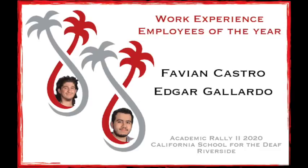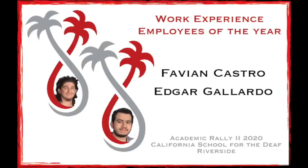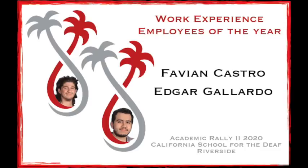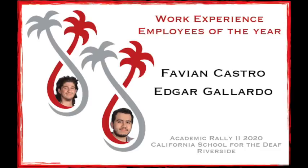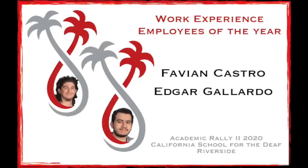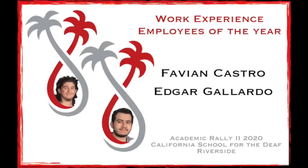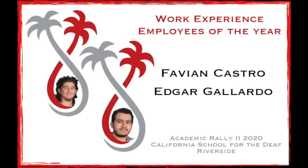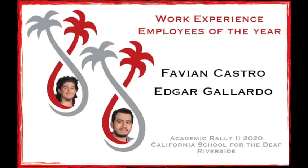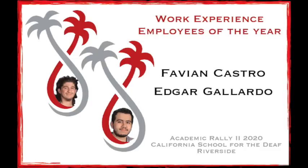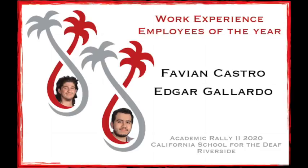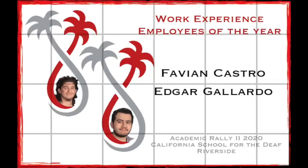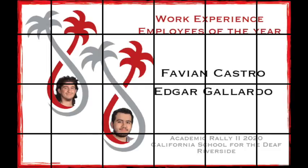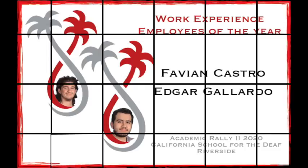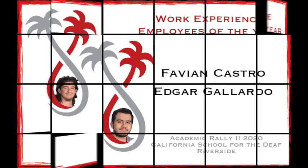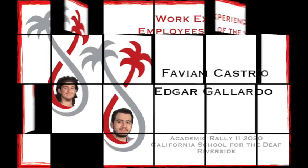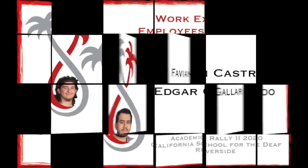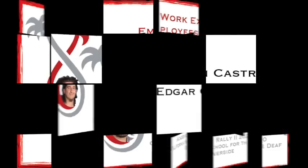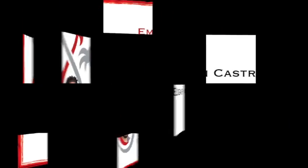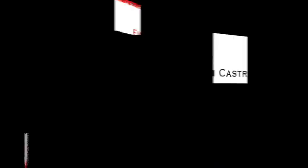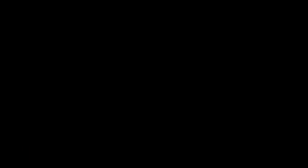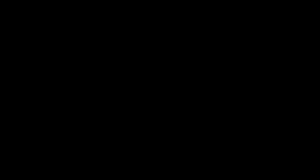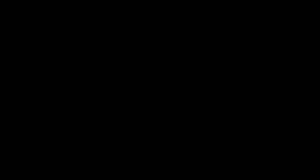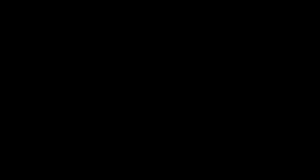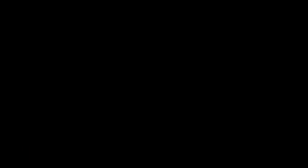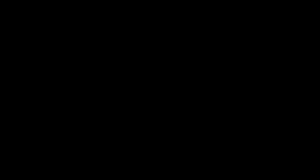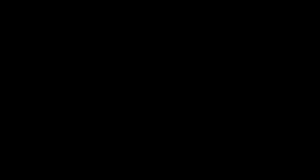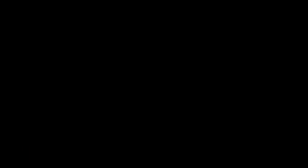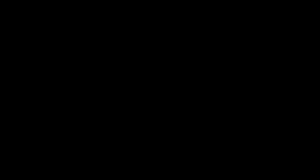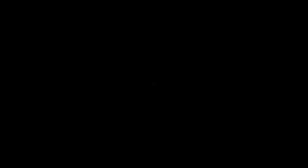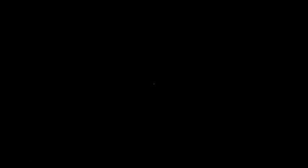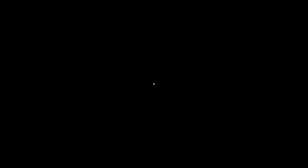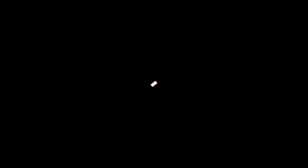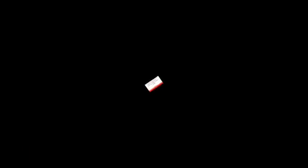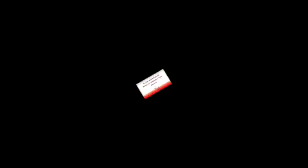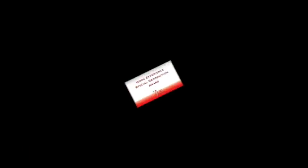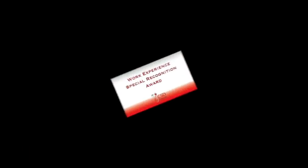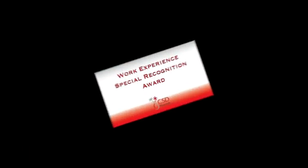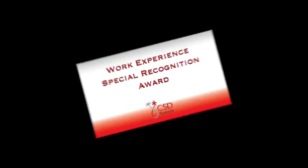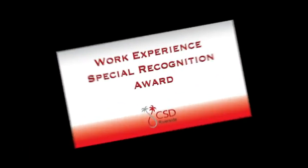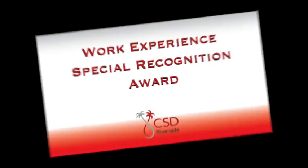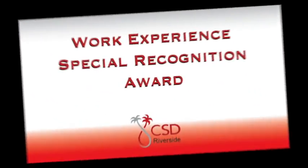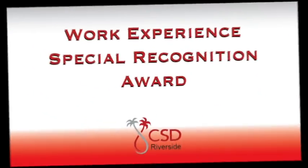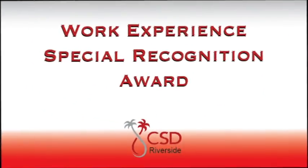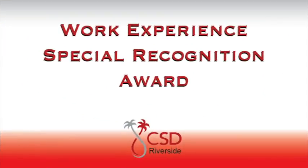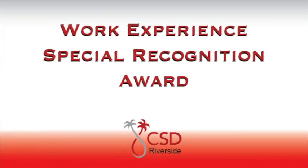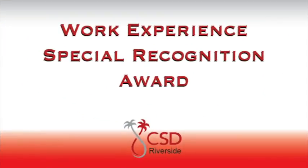work experience. It you unique award